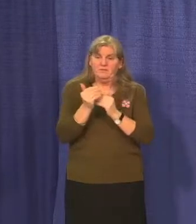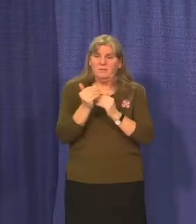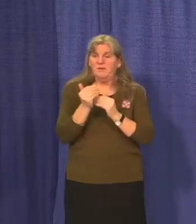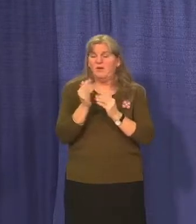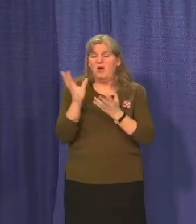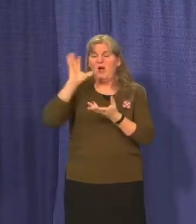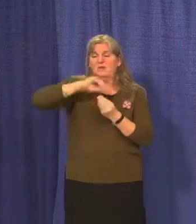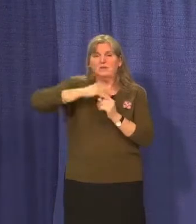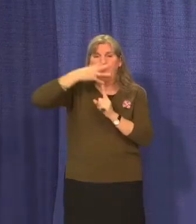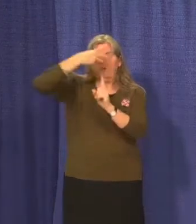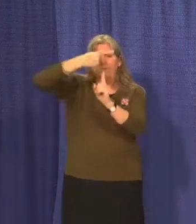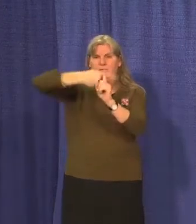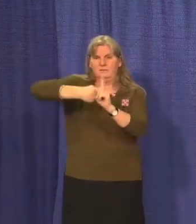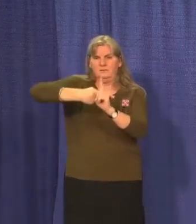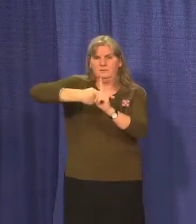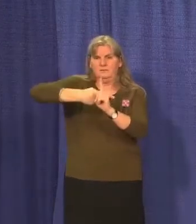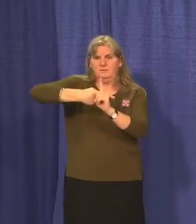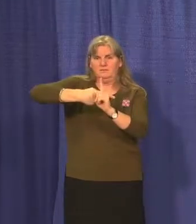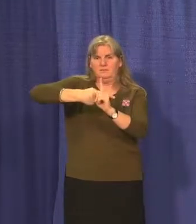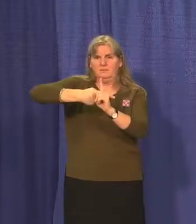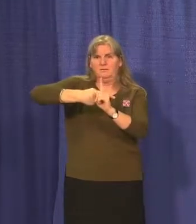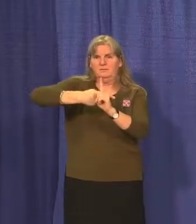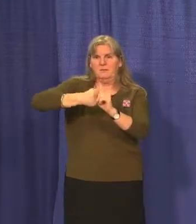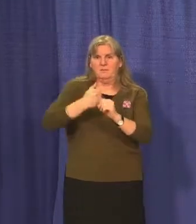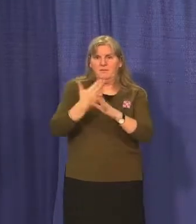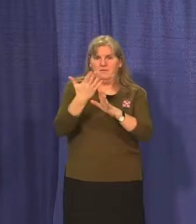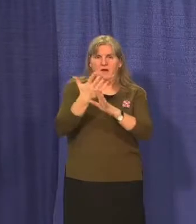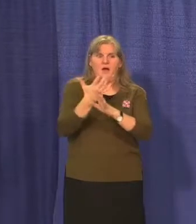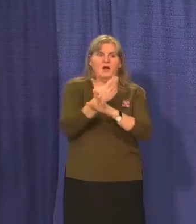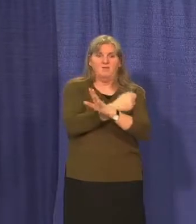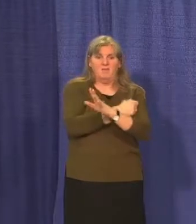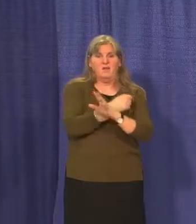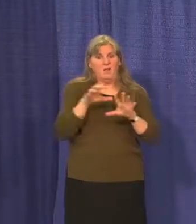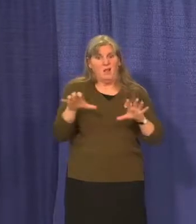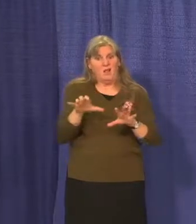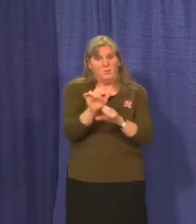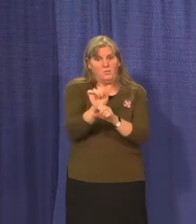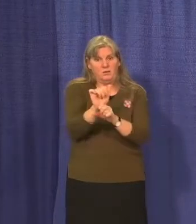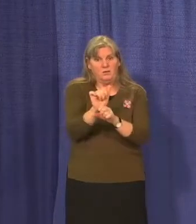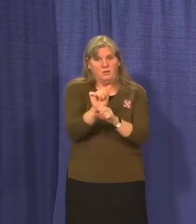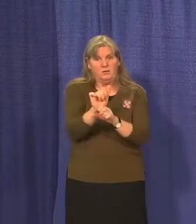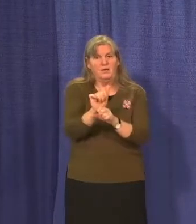basically a four-month period of time. That is pretty intense.